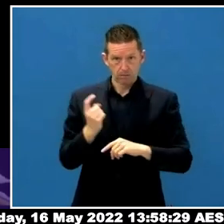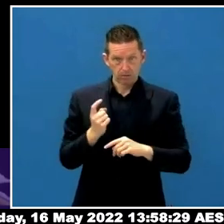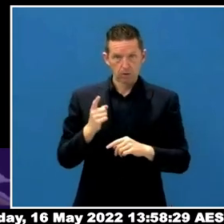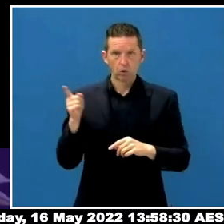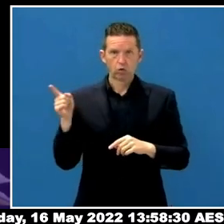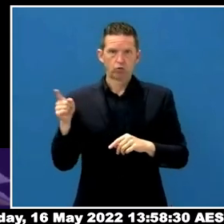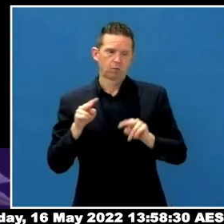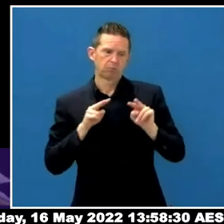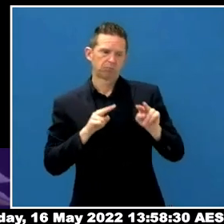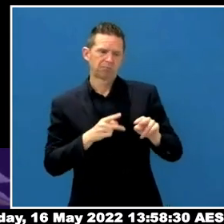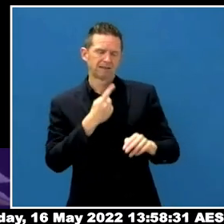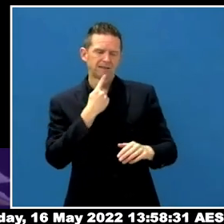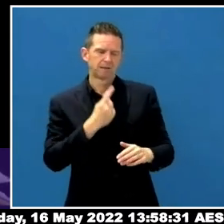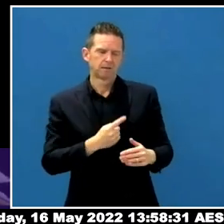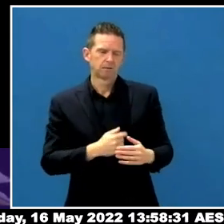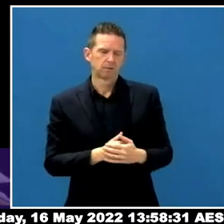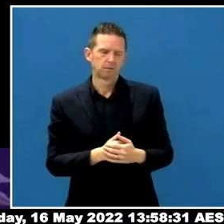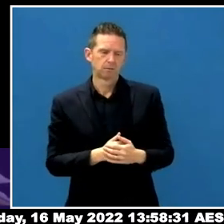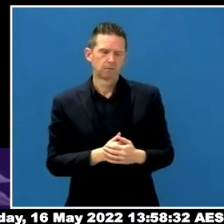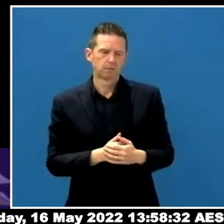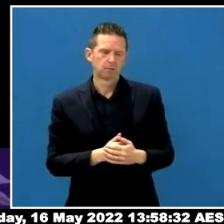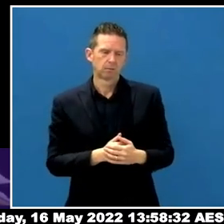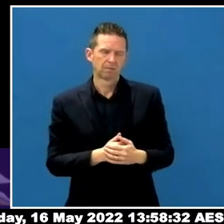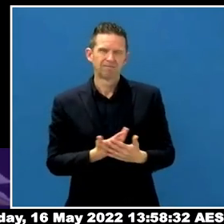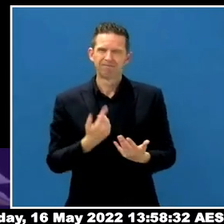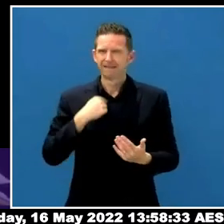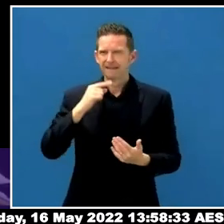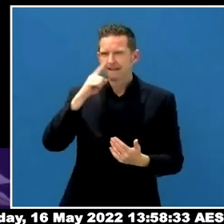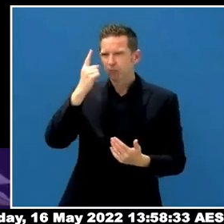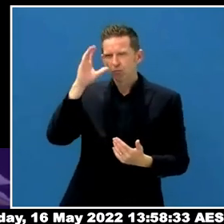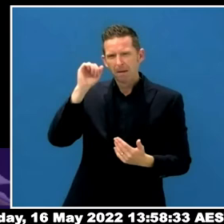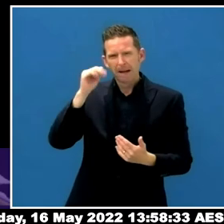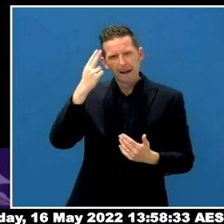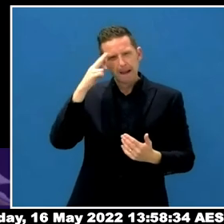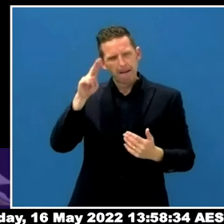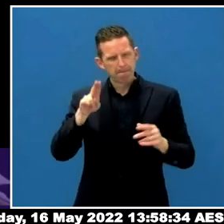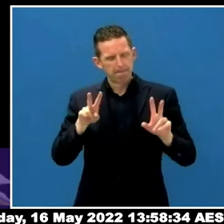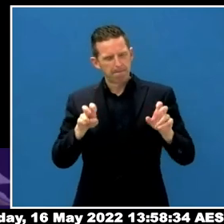second - I can't remember what they're called, second in charge, like senior